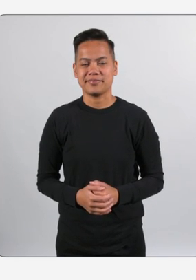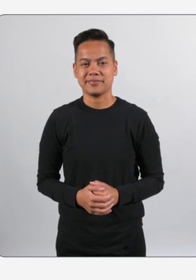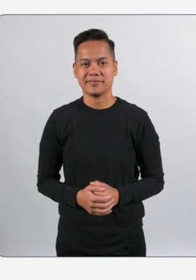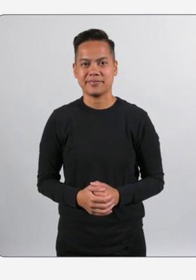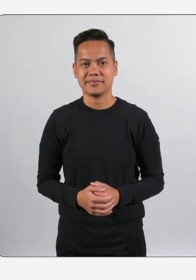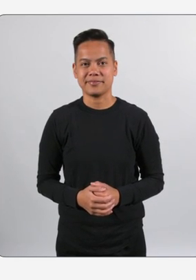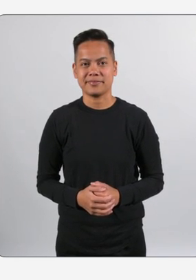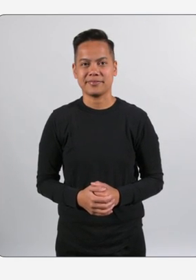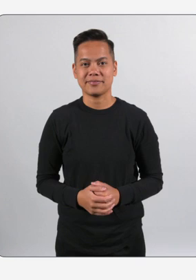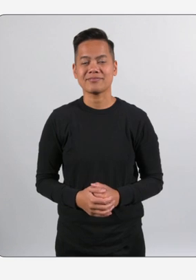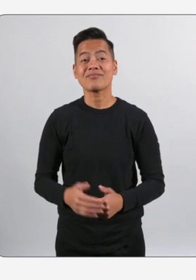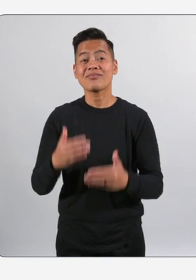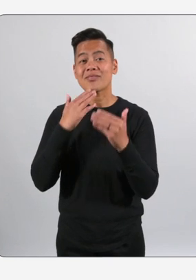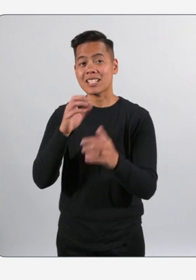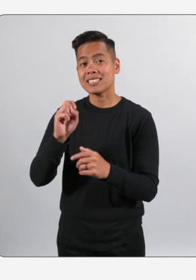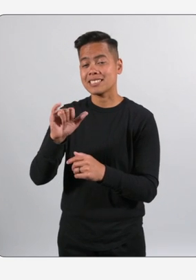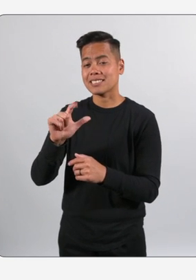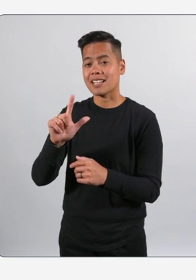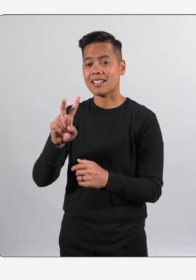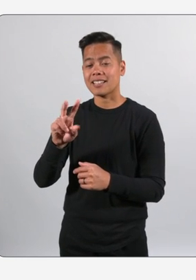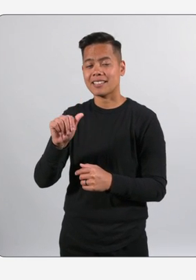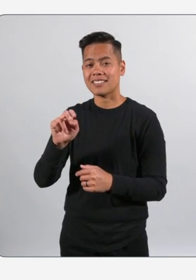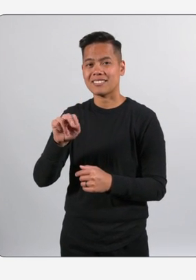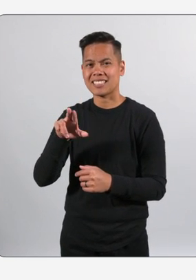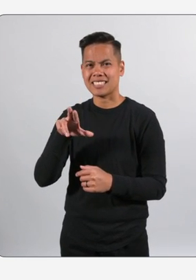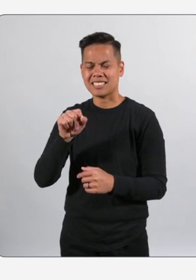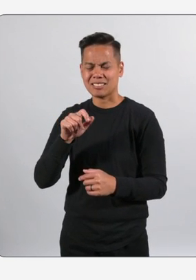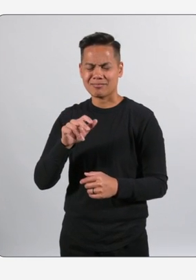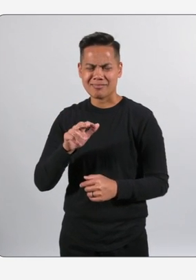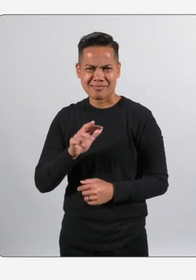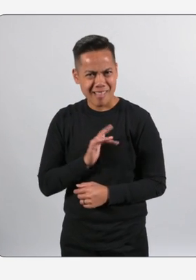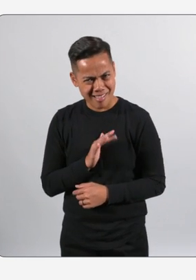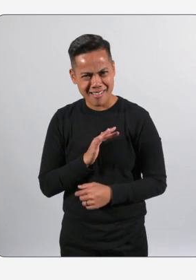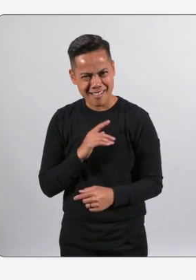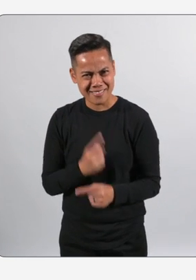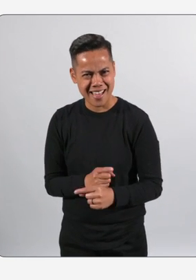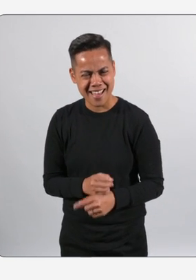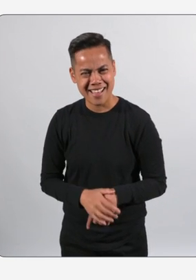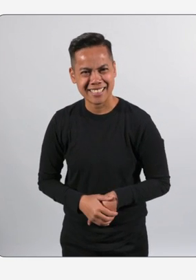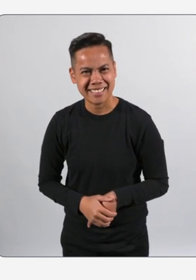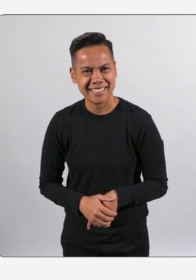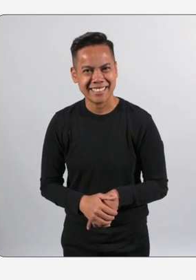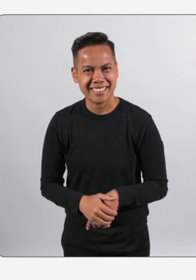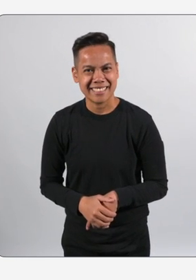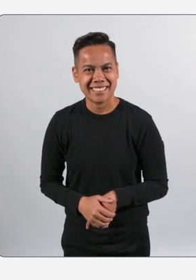Thanks, Sylvanus. That's pretty incredible, right? . All right! There we go!